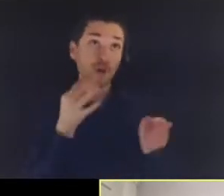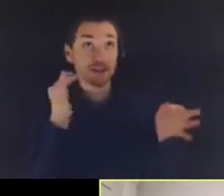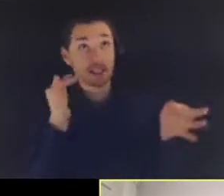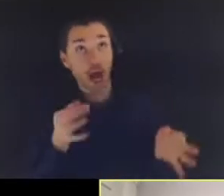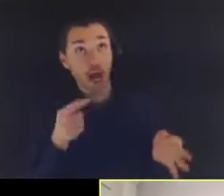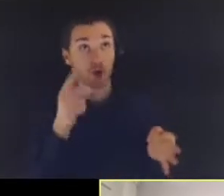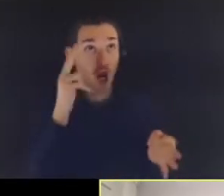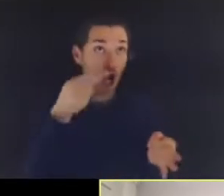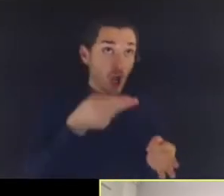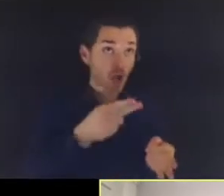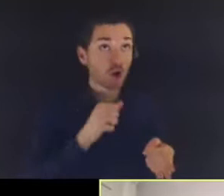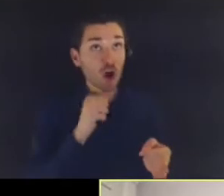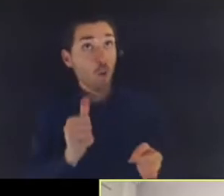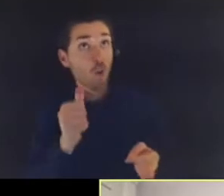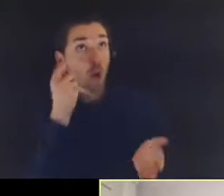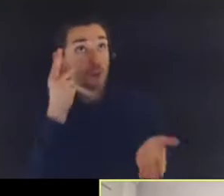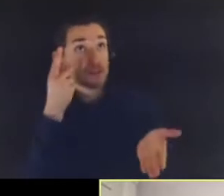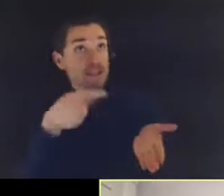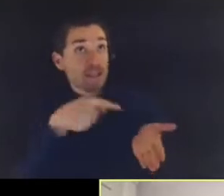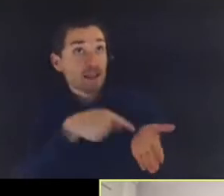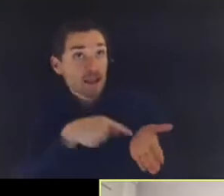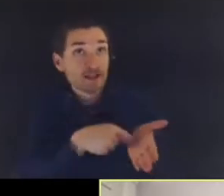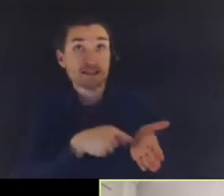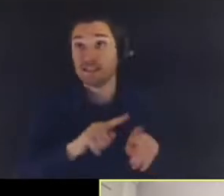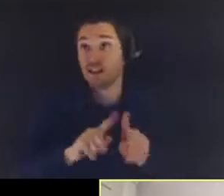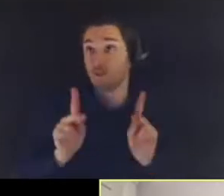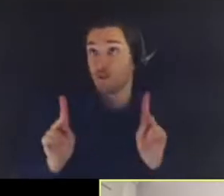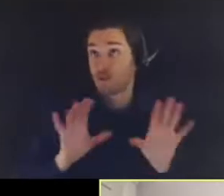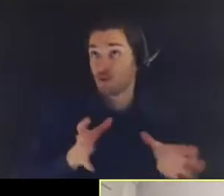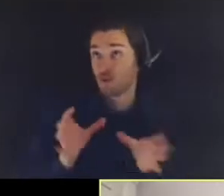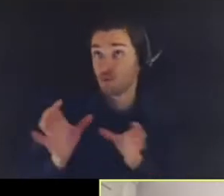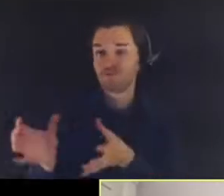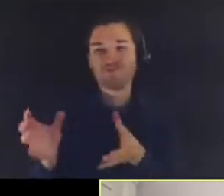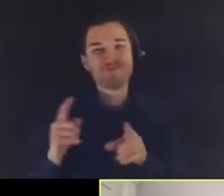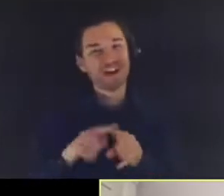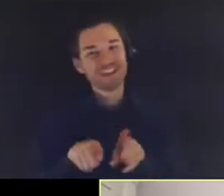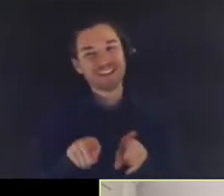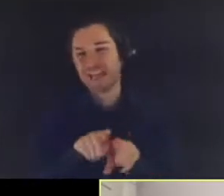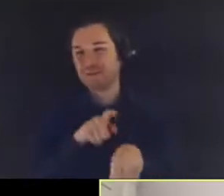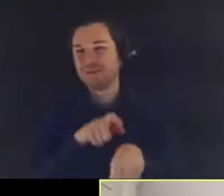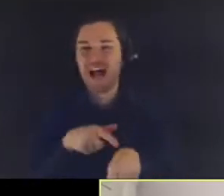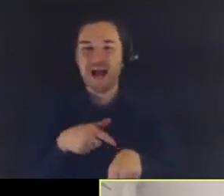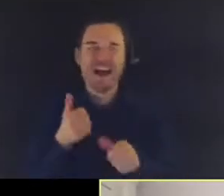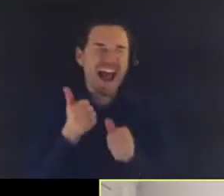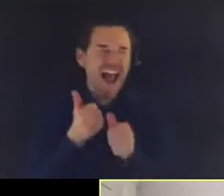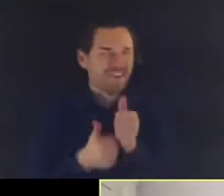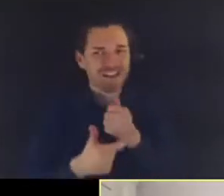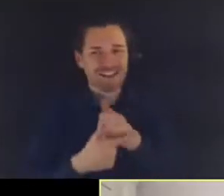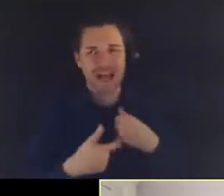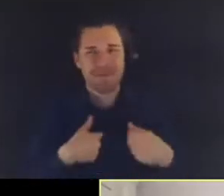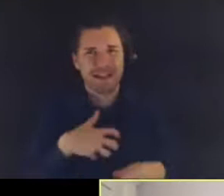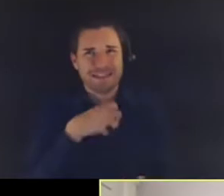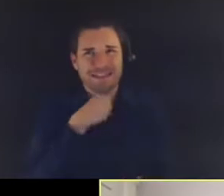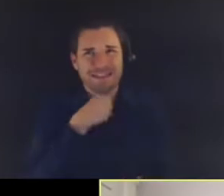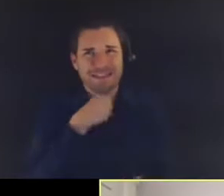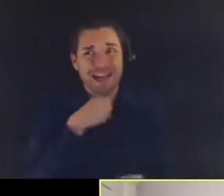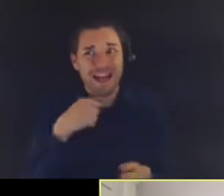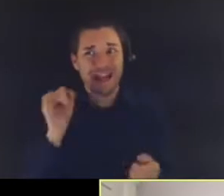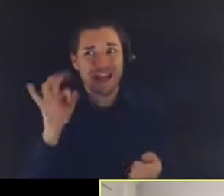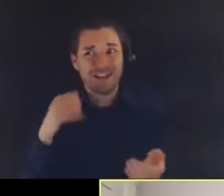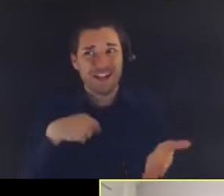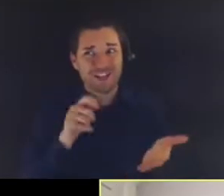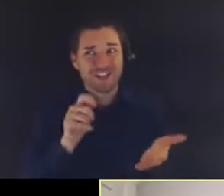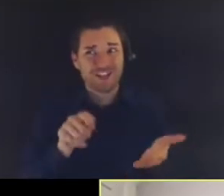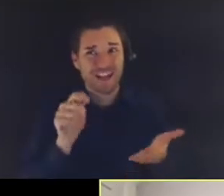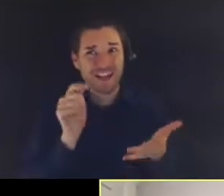but at the same time I always wonder if I check this box is that going to change my